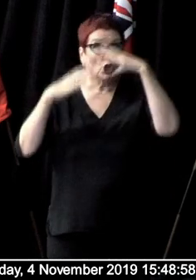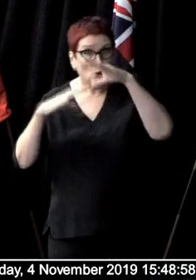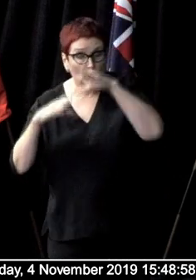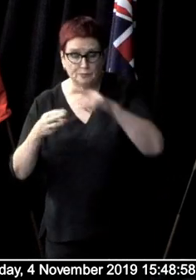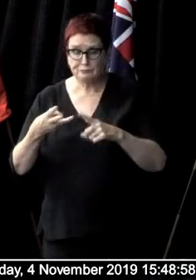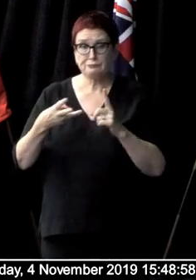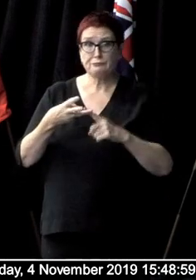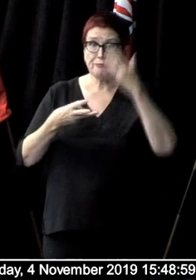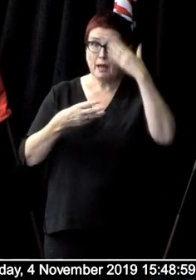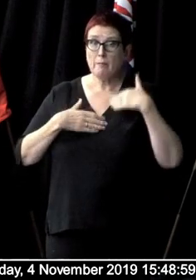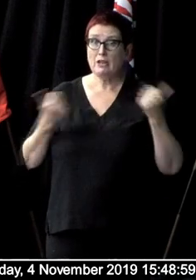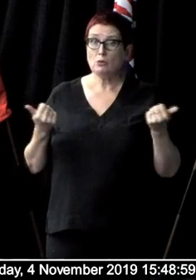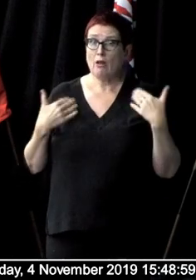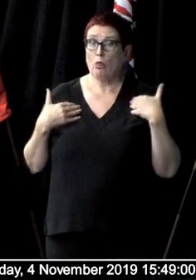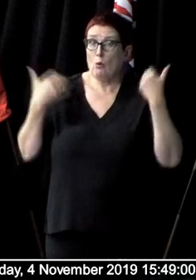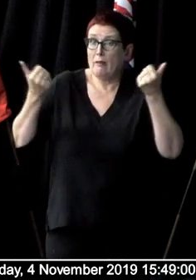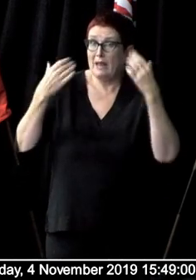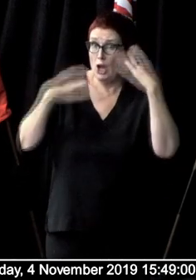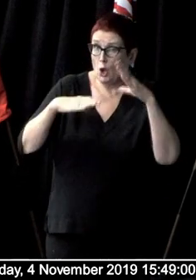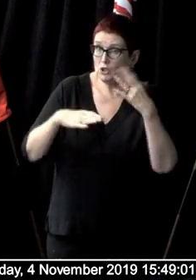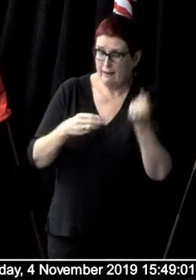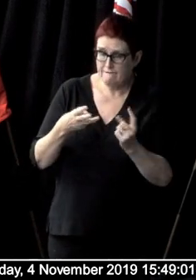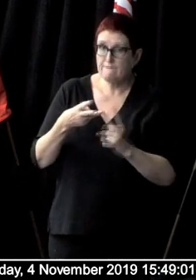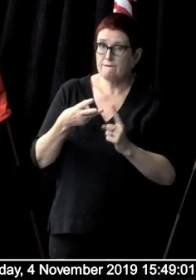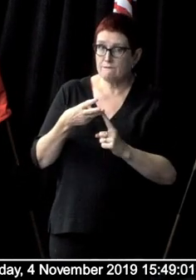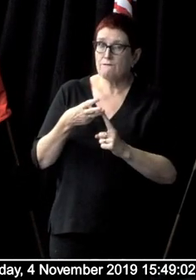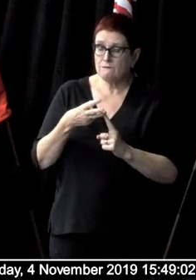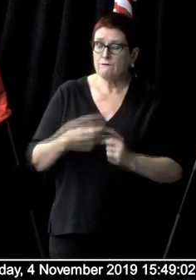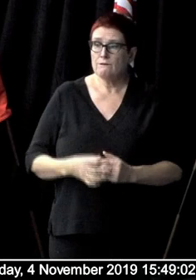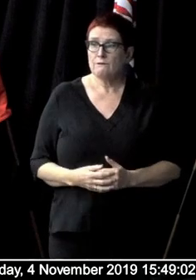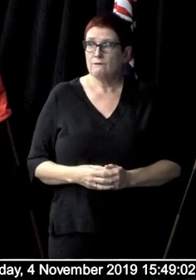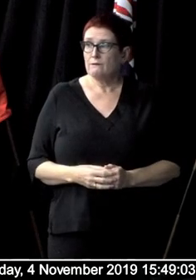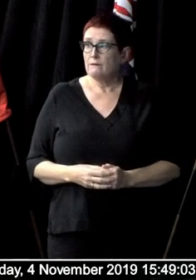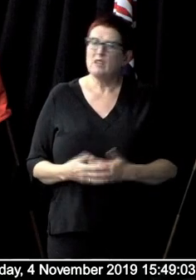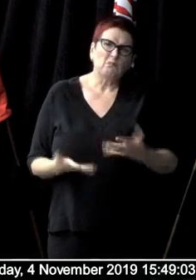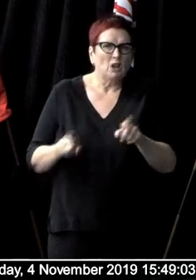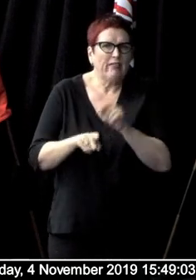health coaches as well. Yes. Thank you.